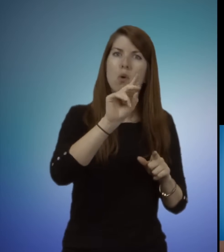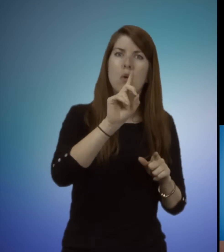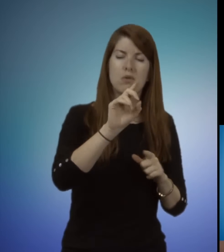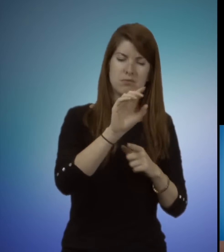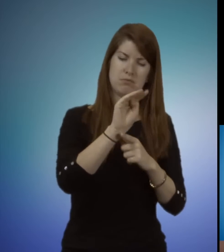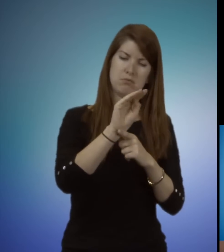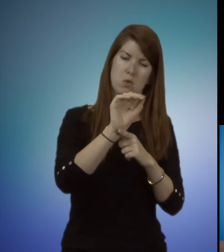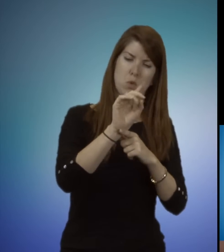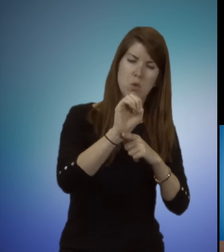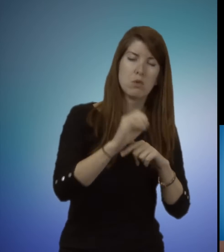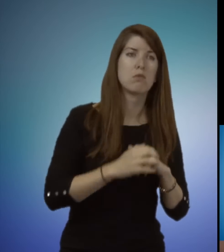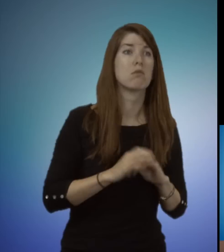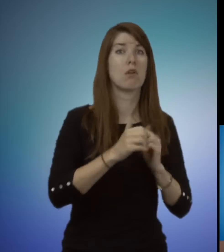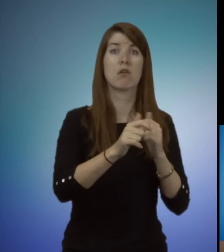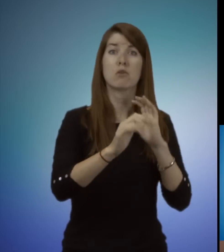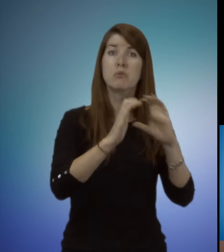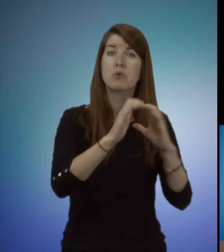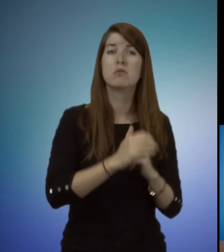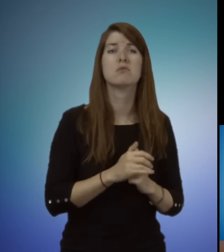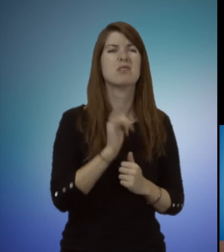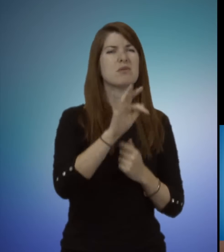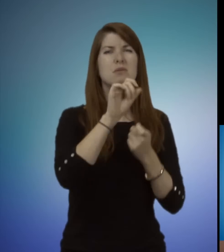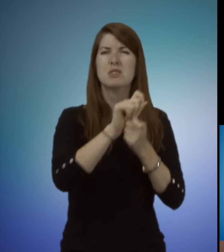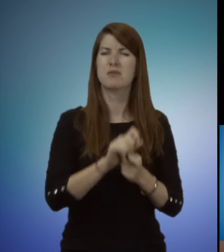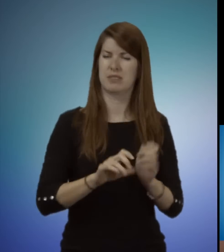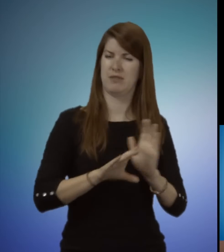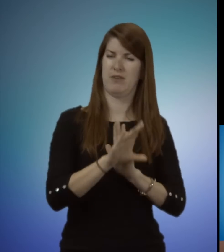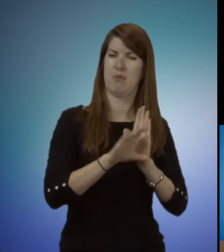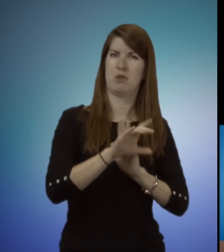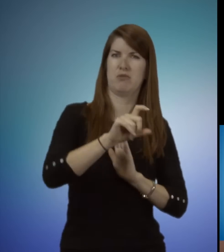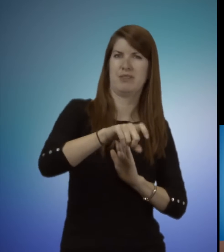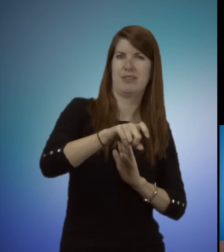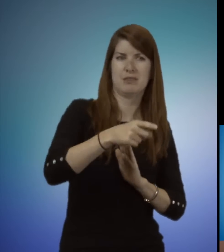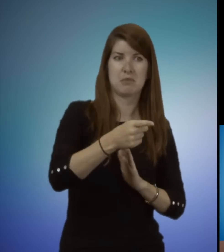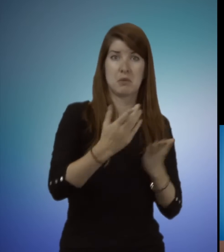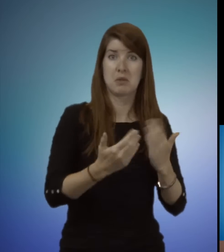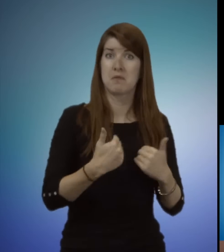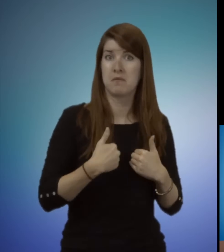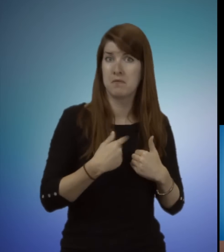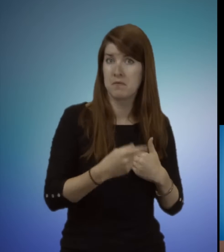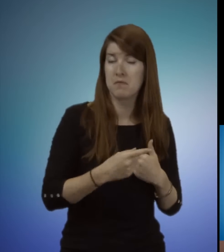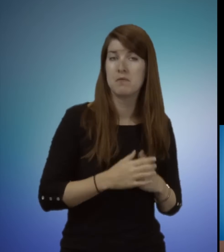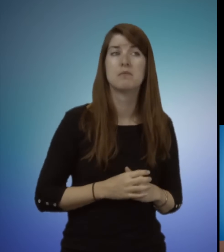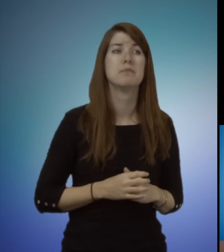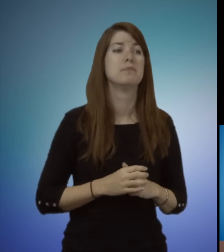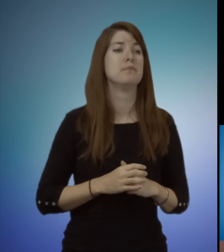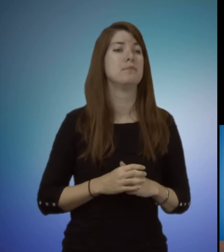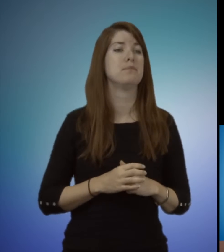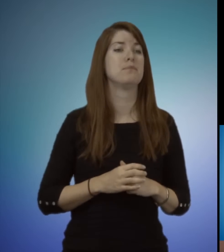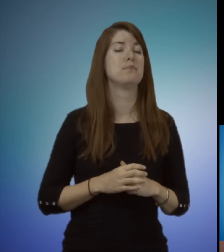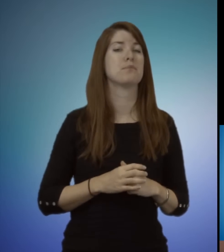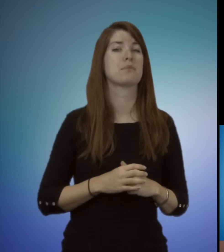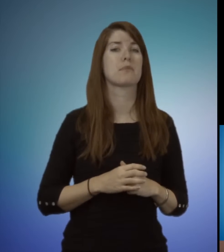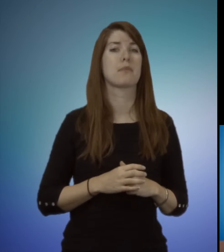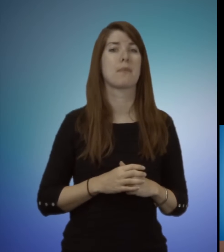how they communicate, and if there's any particular developmental needs that they have.